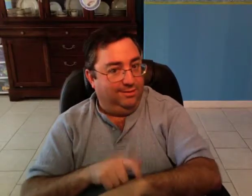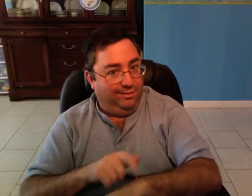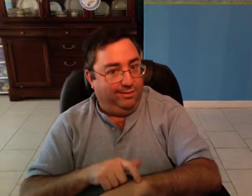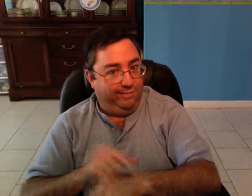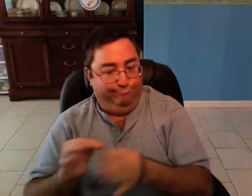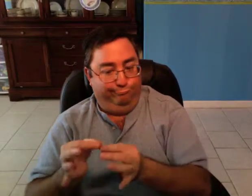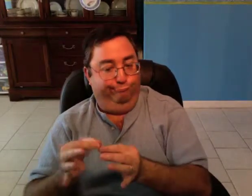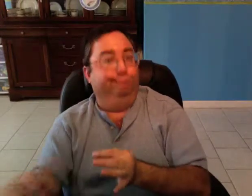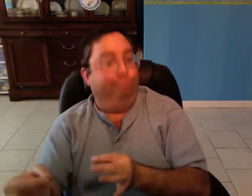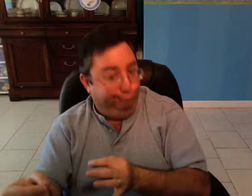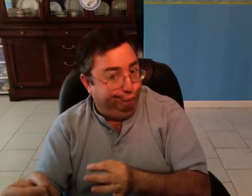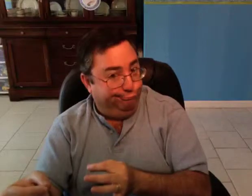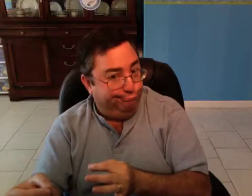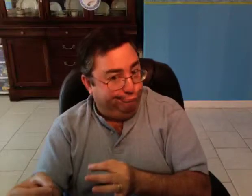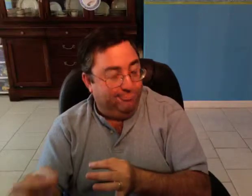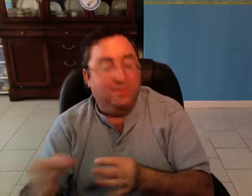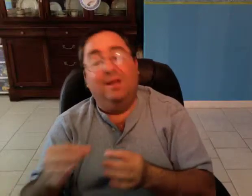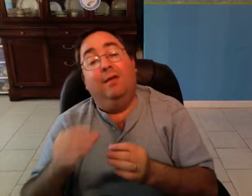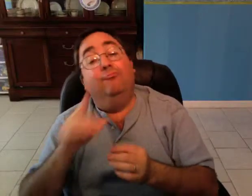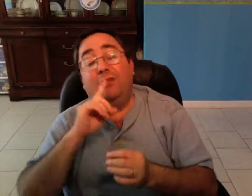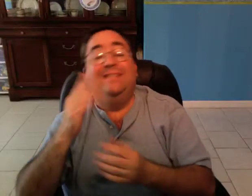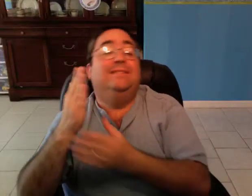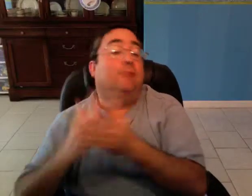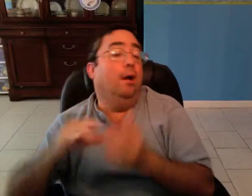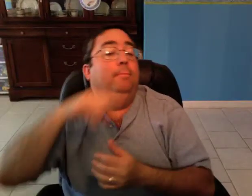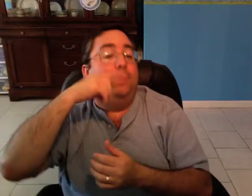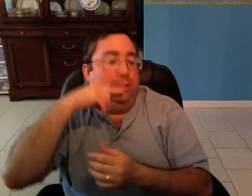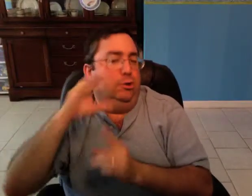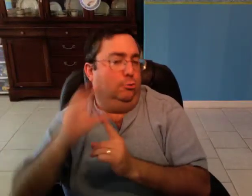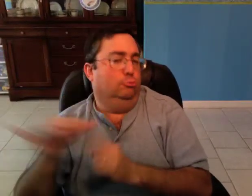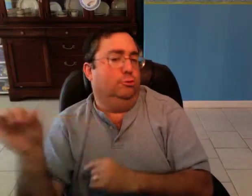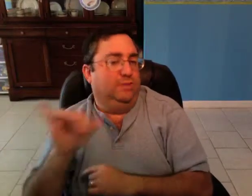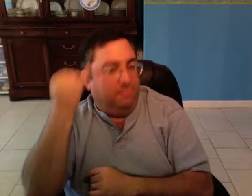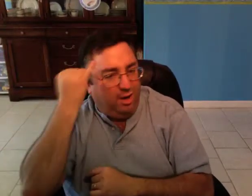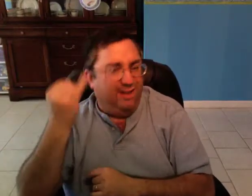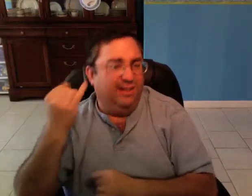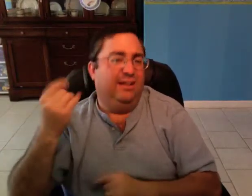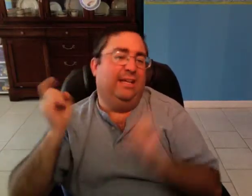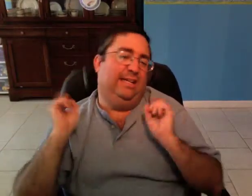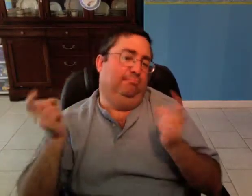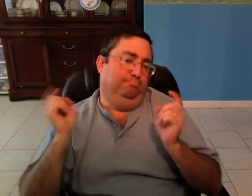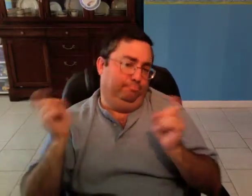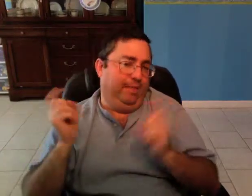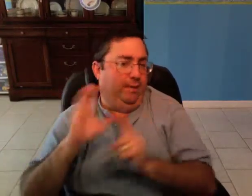Some Hearing cultures have something similar, for example, Hispanic cultures